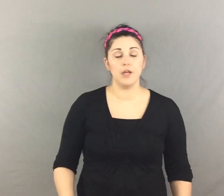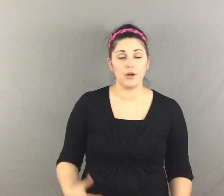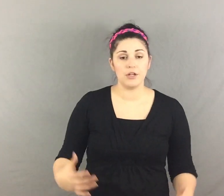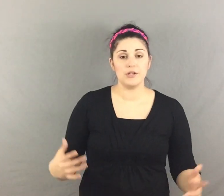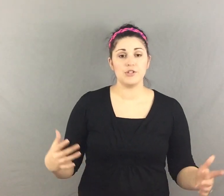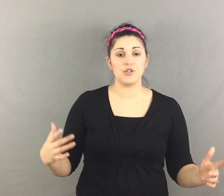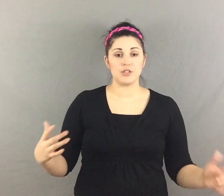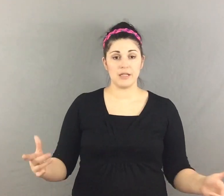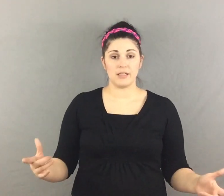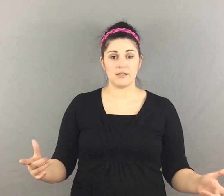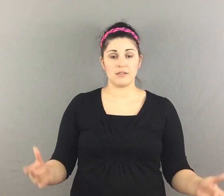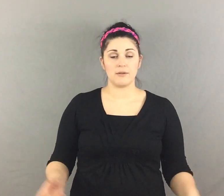here is your sentence